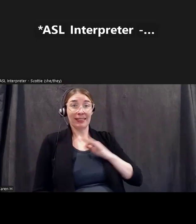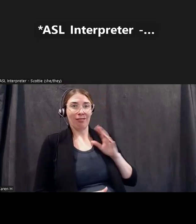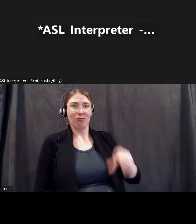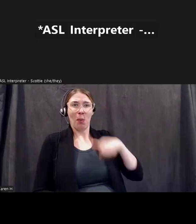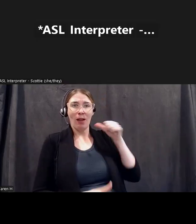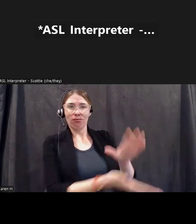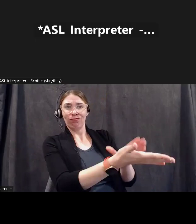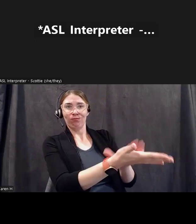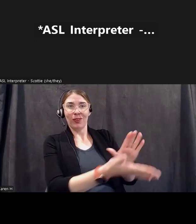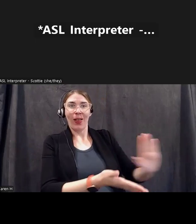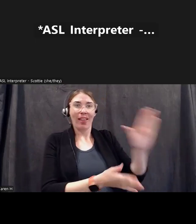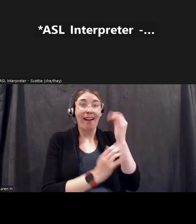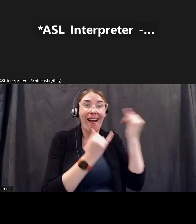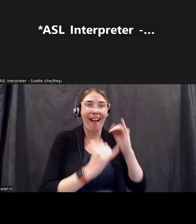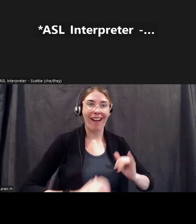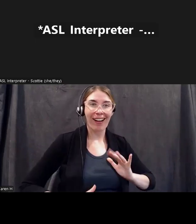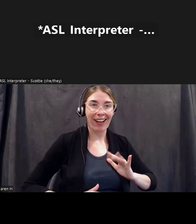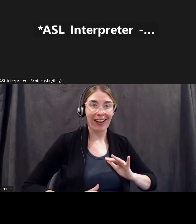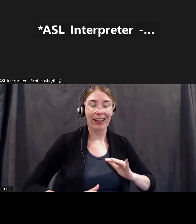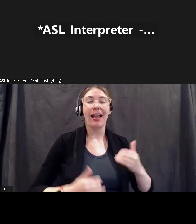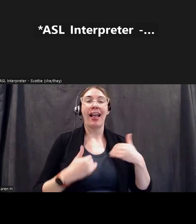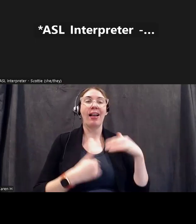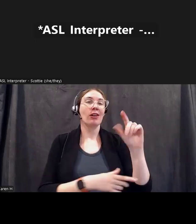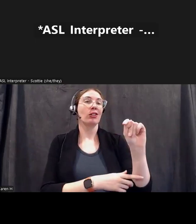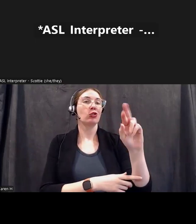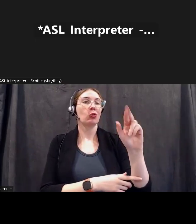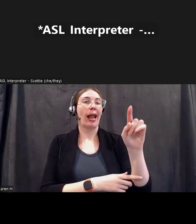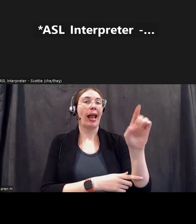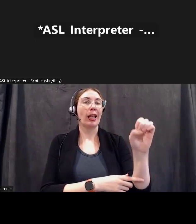Every Tuesday we have what's called trade Tuesdays on one of our Facebook pages,